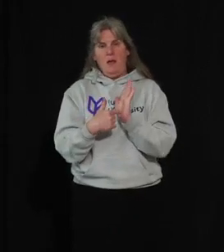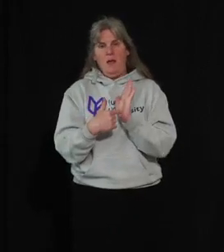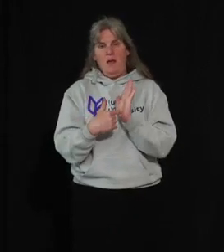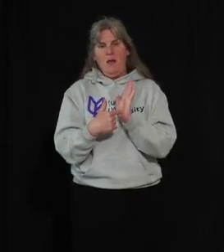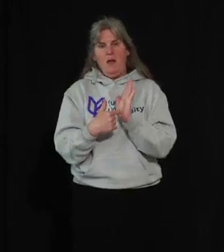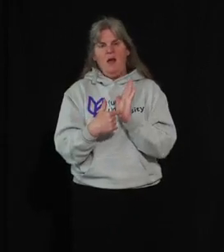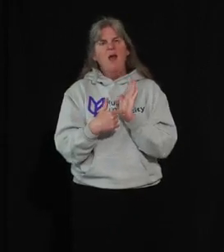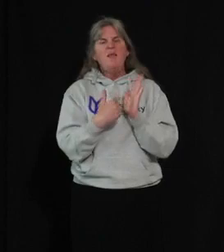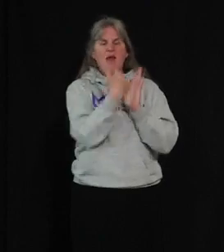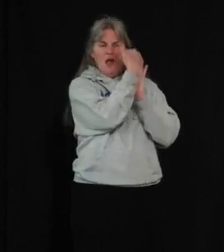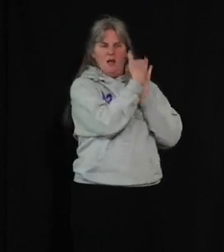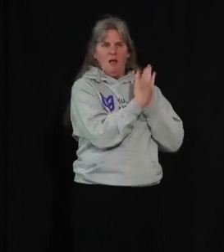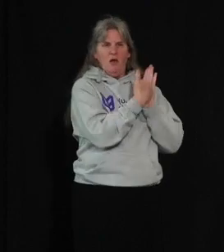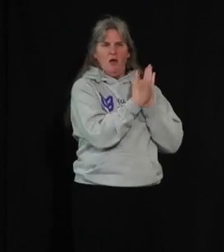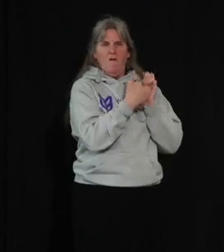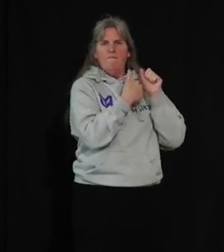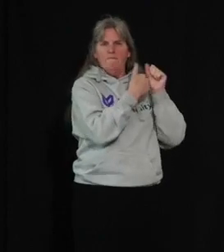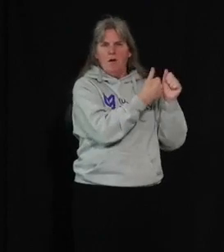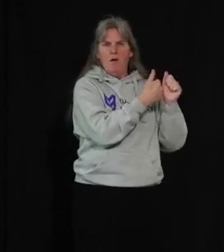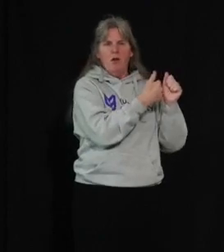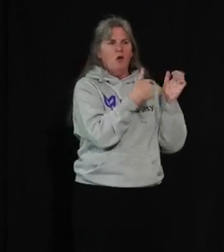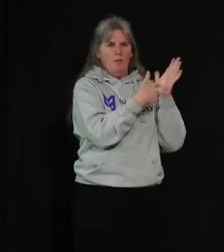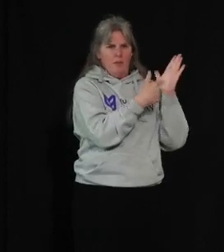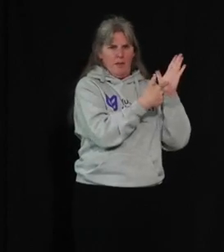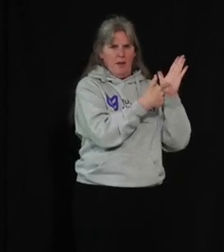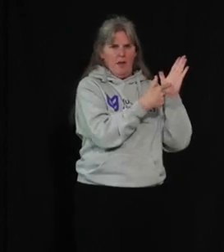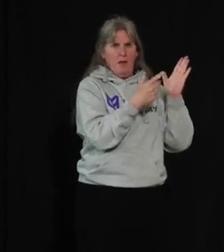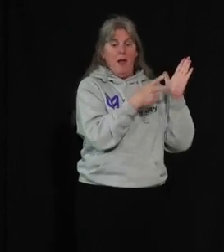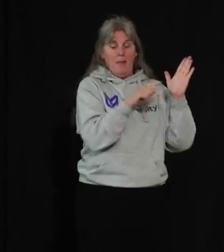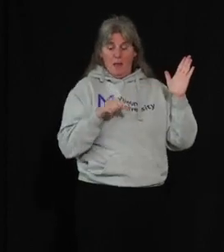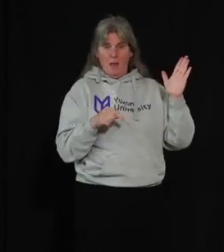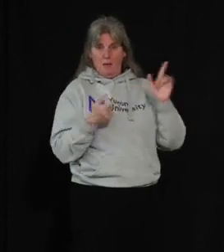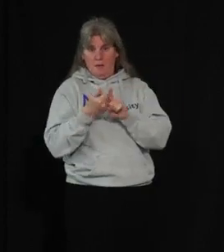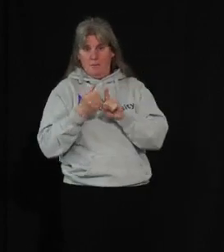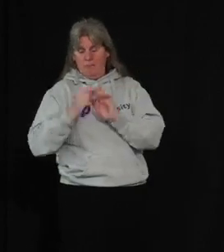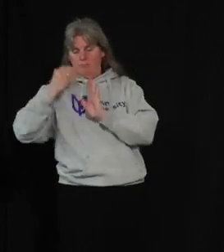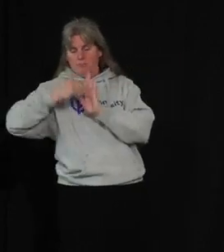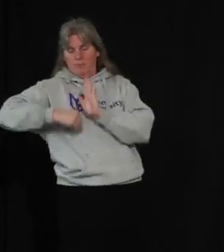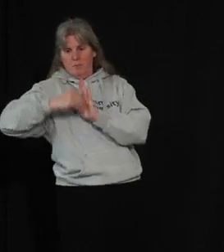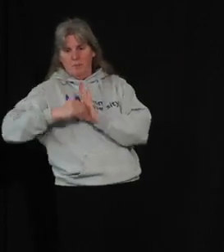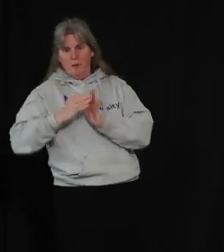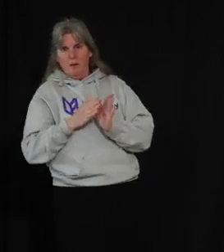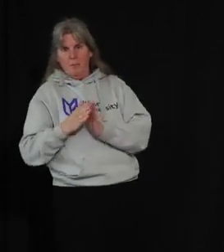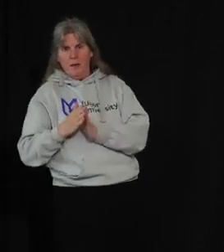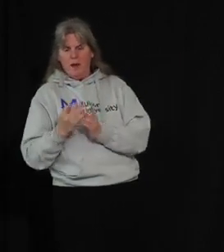The guideline actually explains what is needed in the plan. There are a series of questions